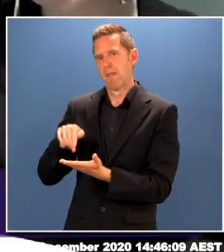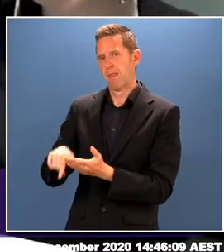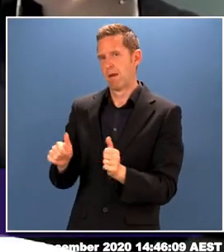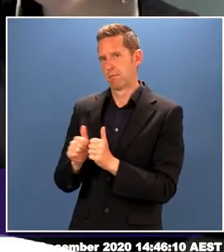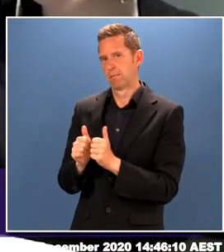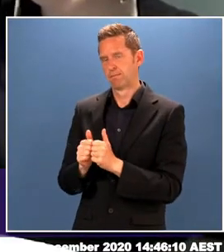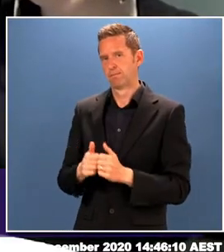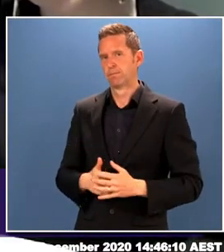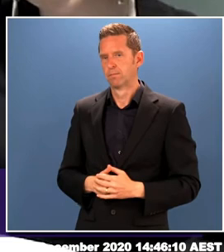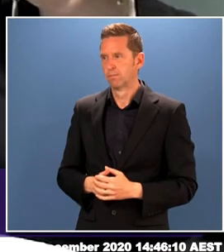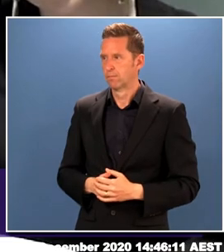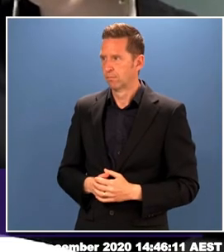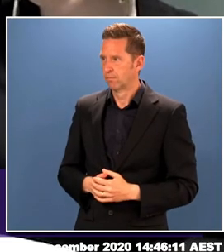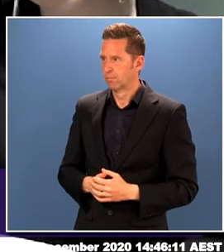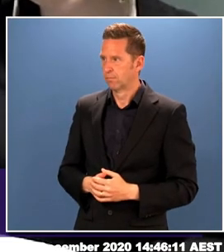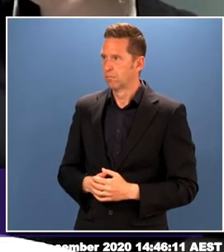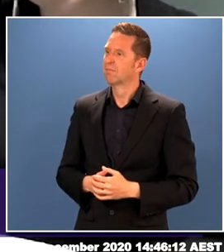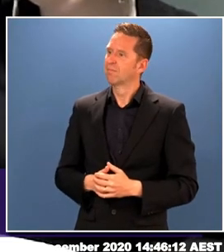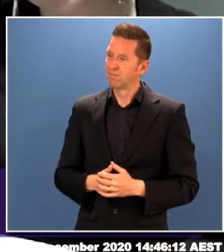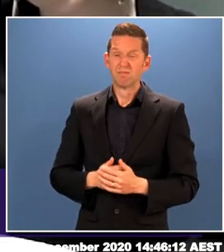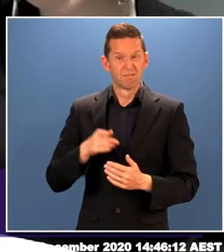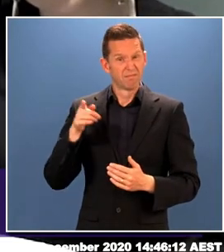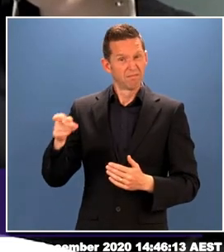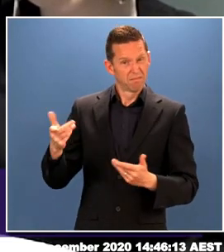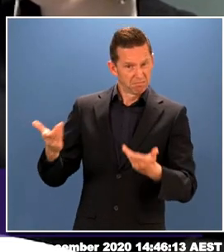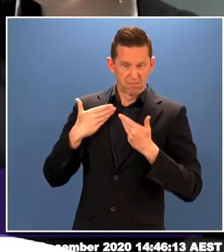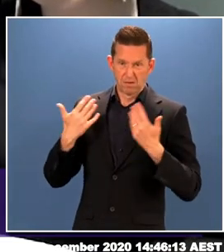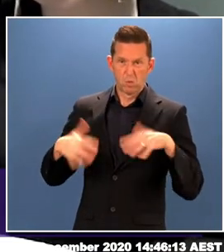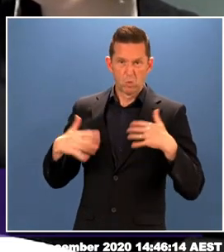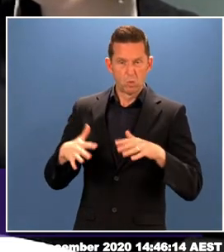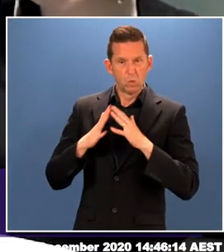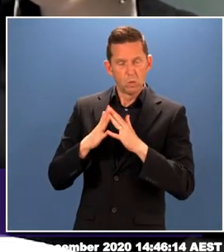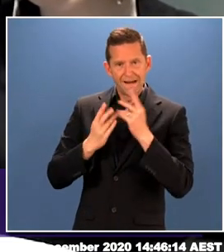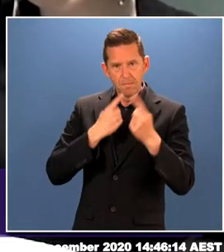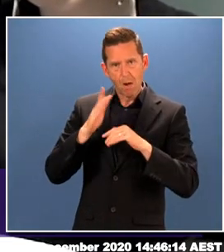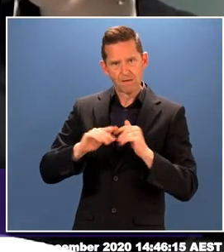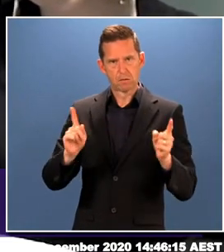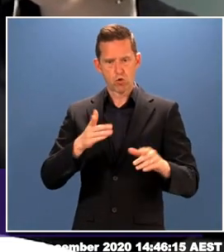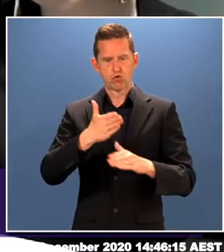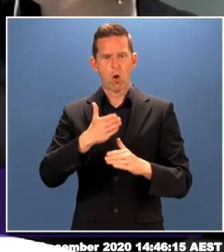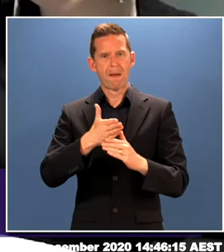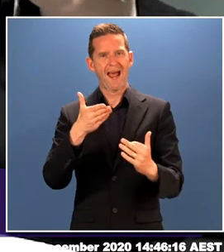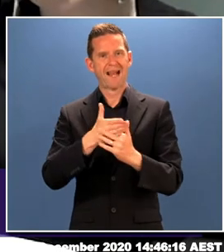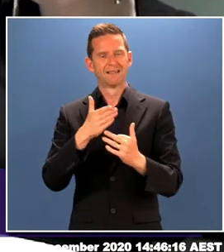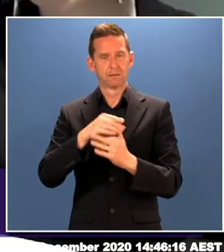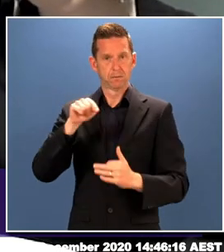Yeah, that's provides some very useful information on what job access can actually provide.